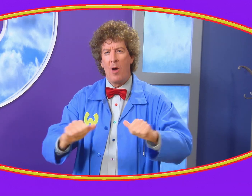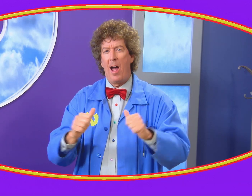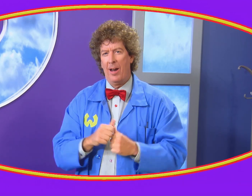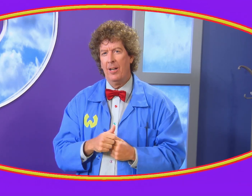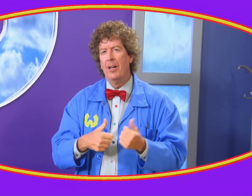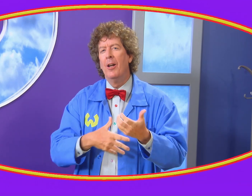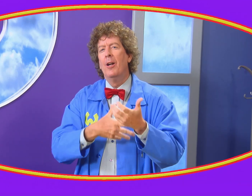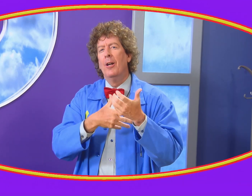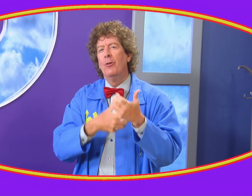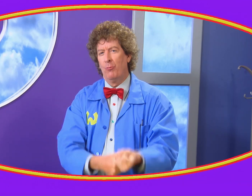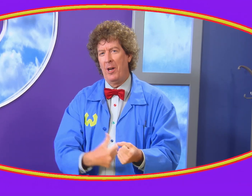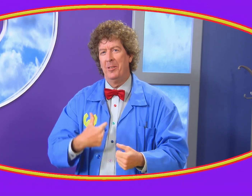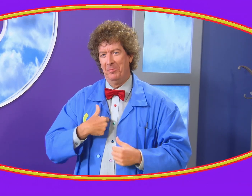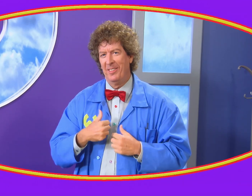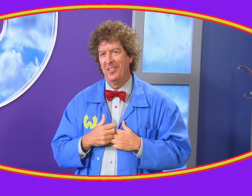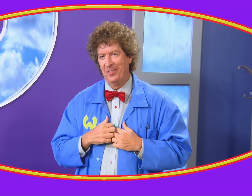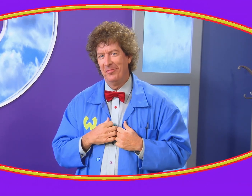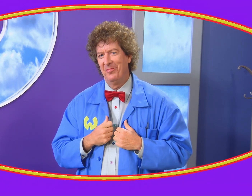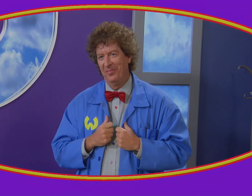JUST TRY IT. TRUST ME.